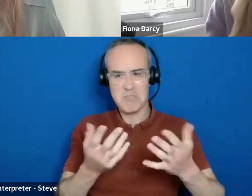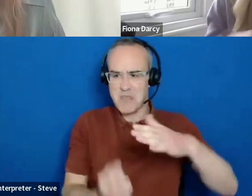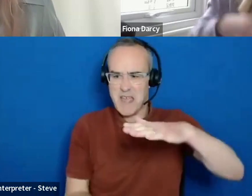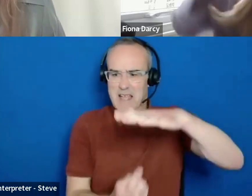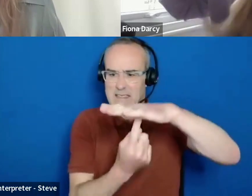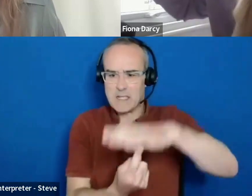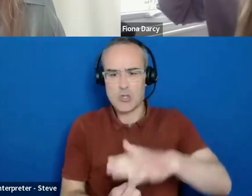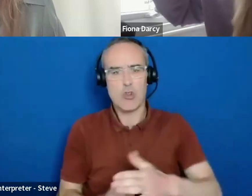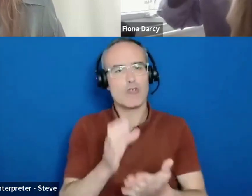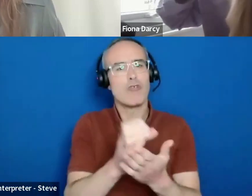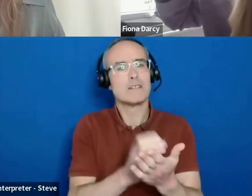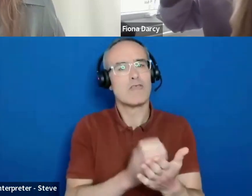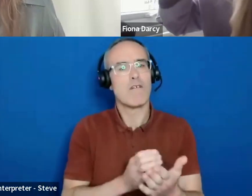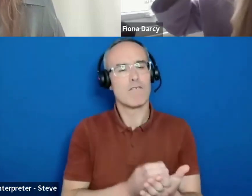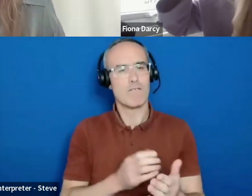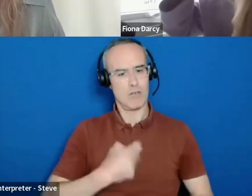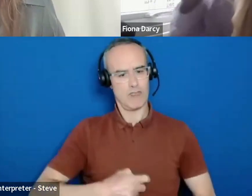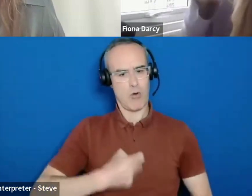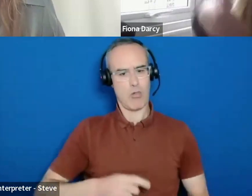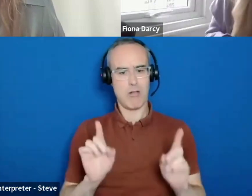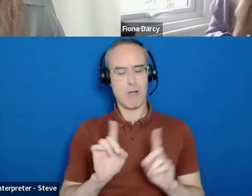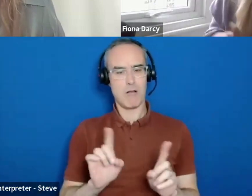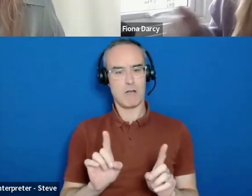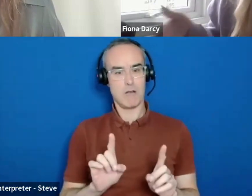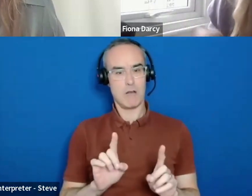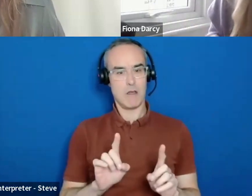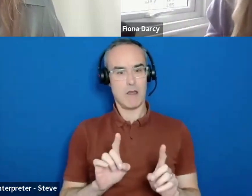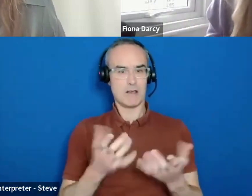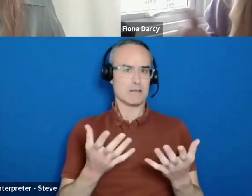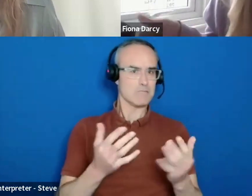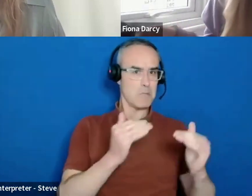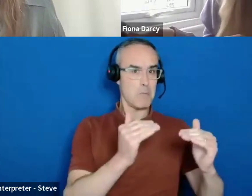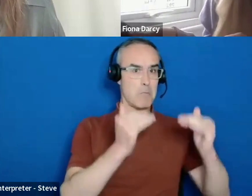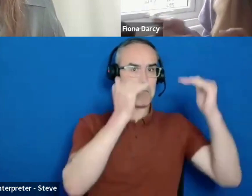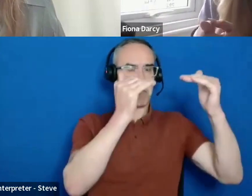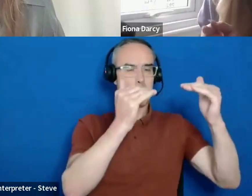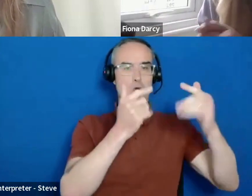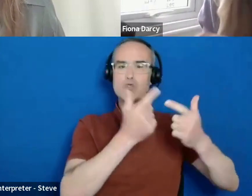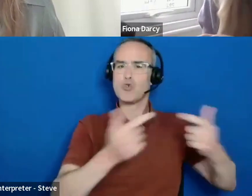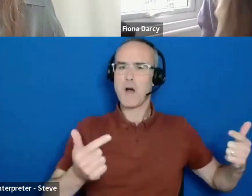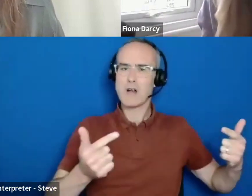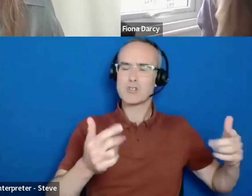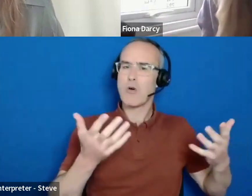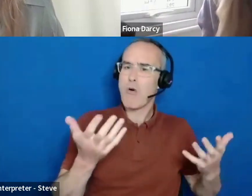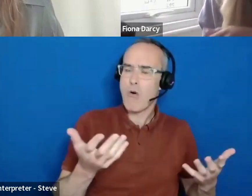Have we raised the bar because we had too many applicants, but actually this person has met the essential criteria